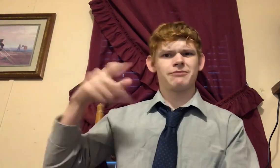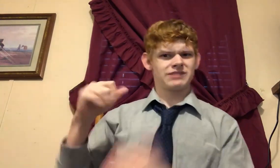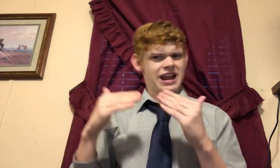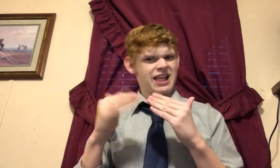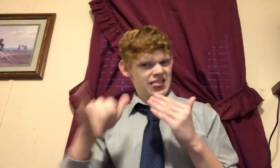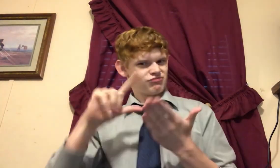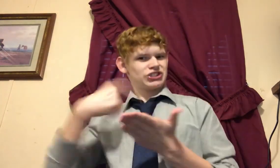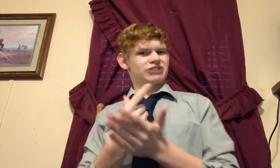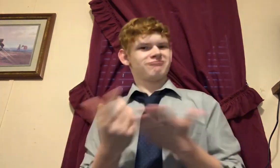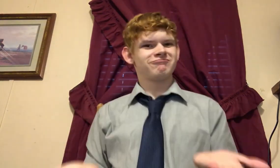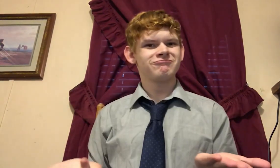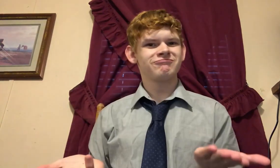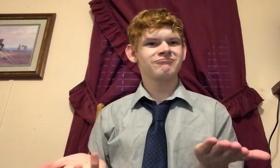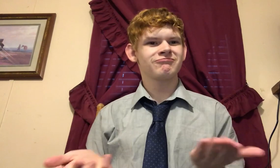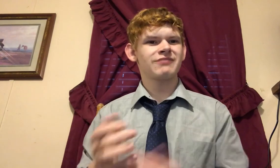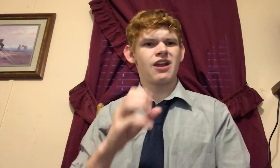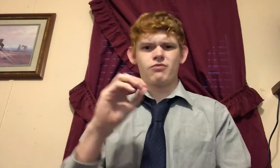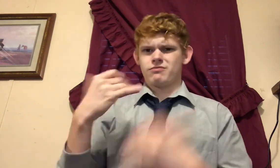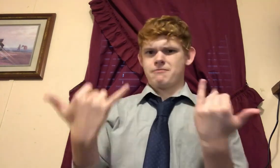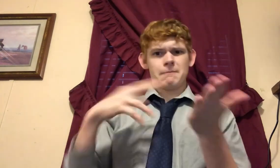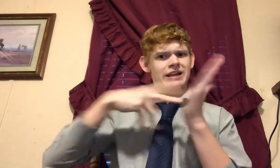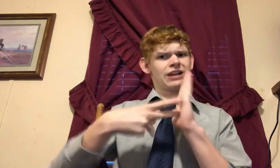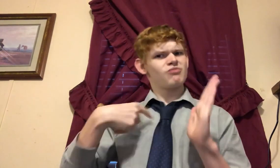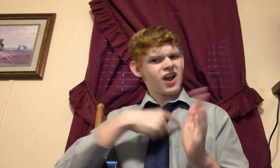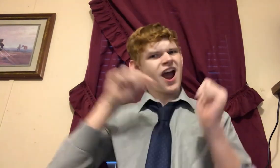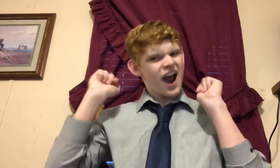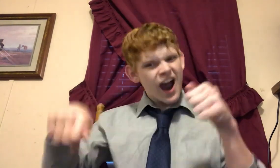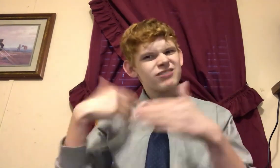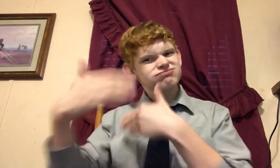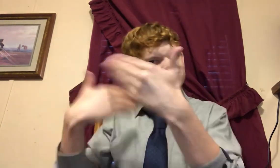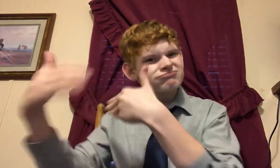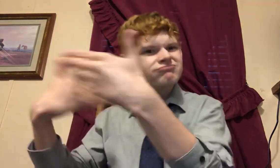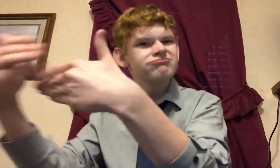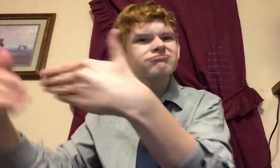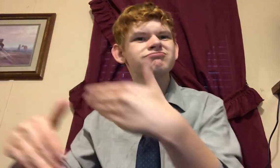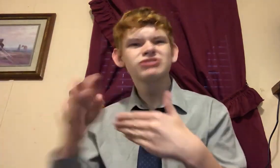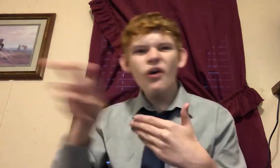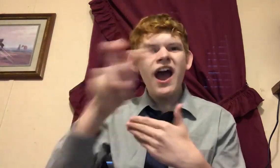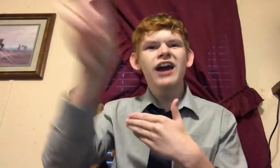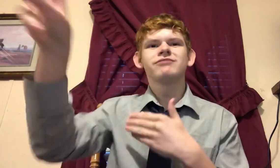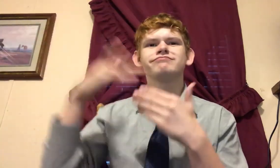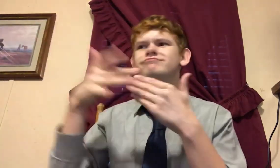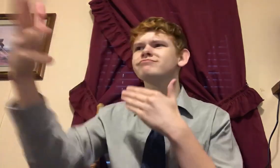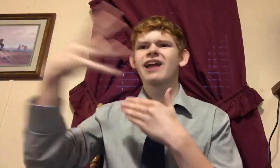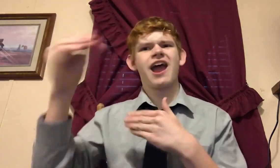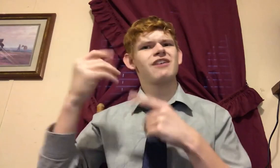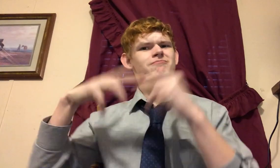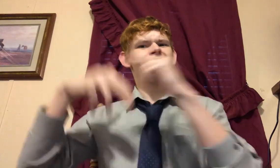as we are here, graduating. So this means we CAN keep moving forward on our journey and